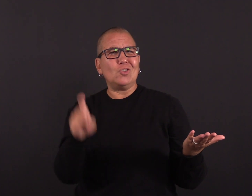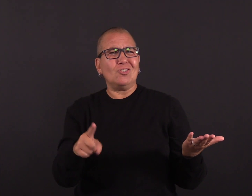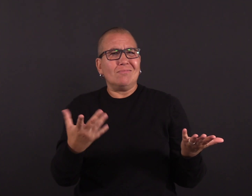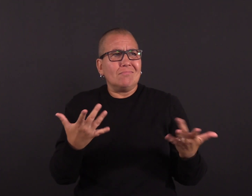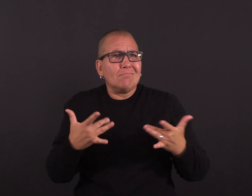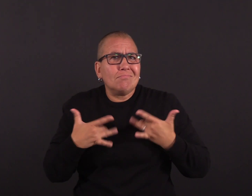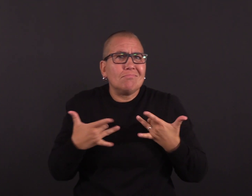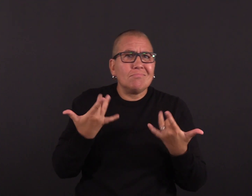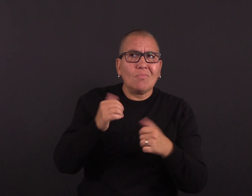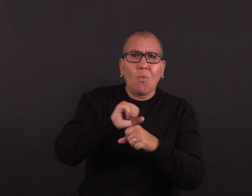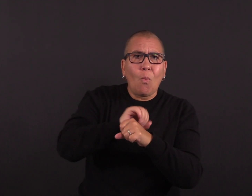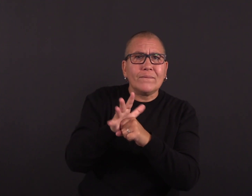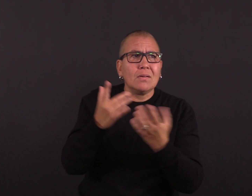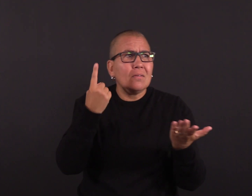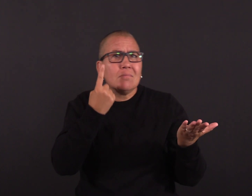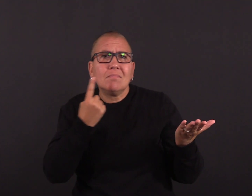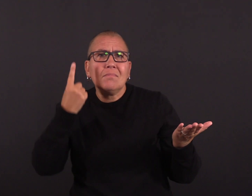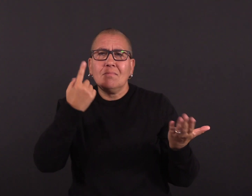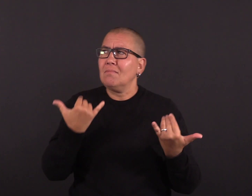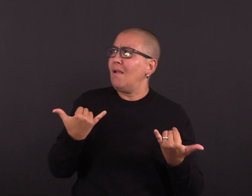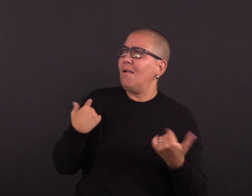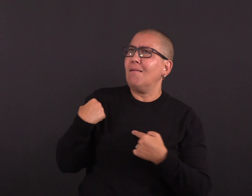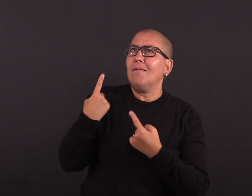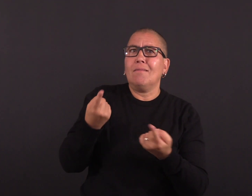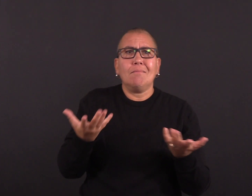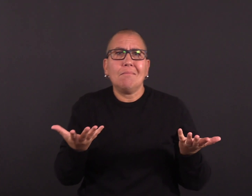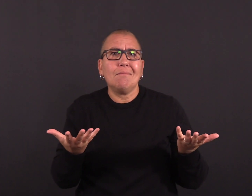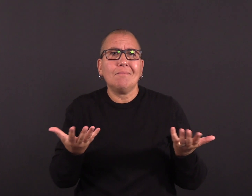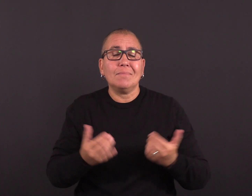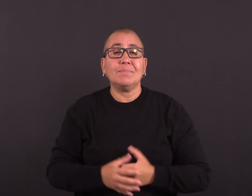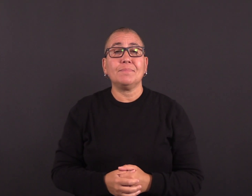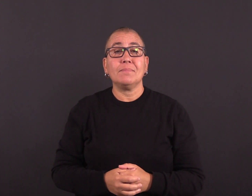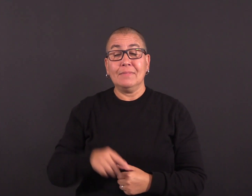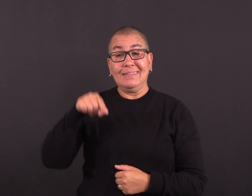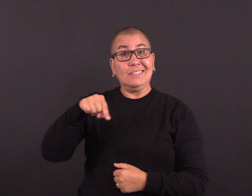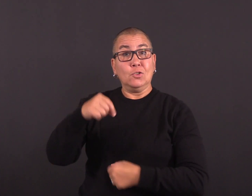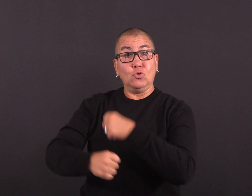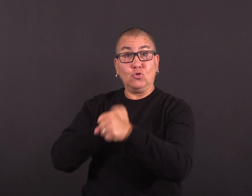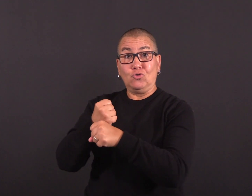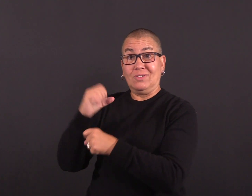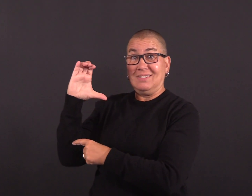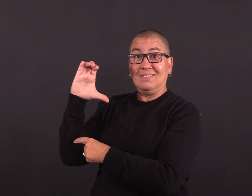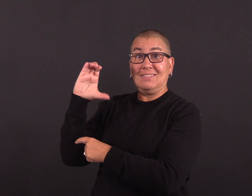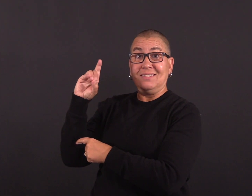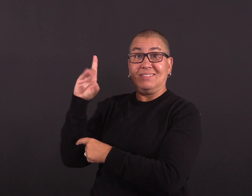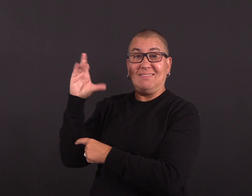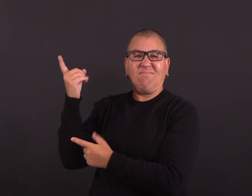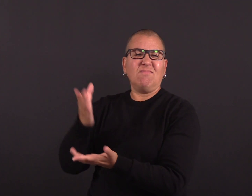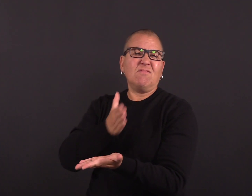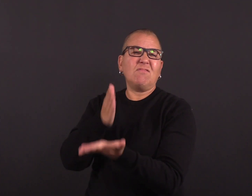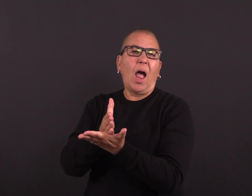toilets — which can be an early indication of a Covid spike in a community — have doubled,